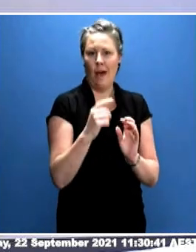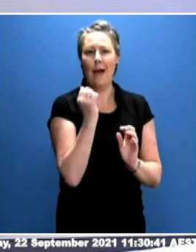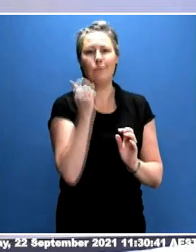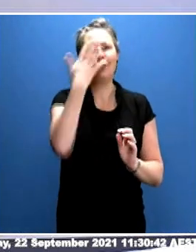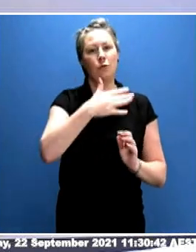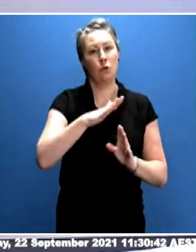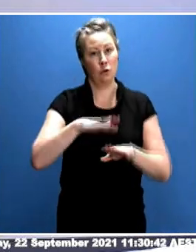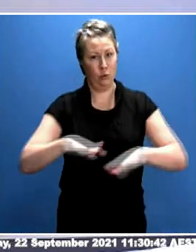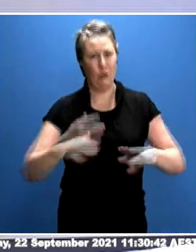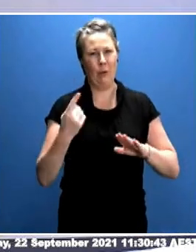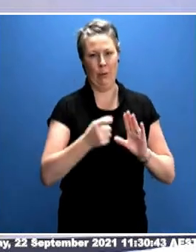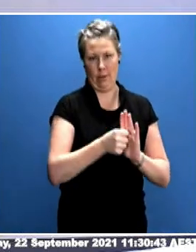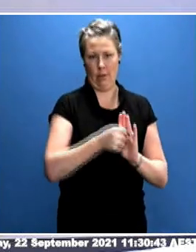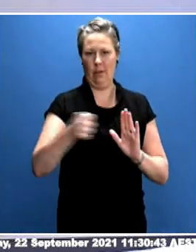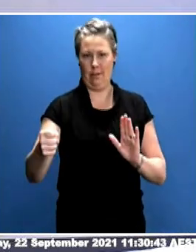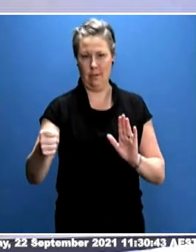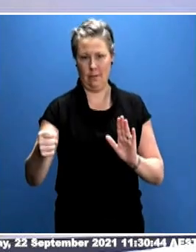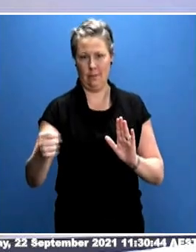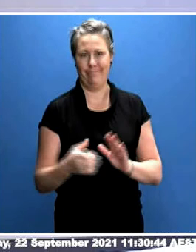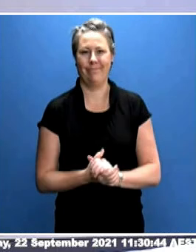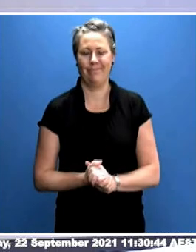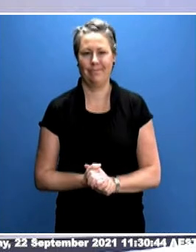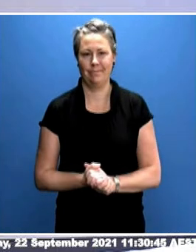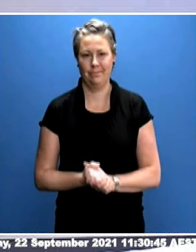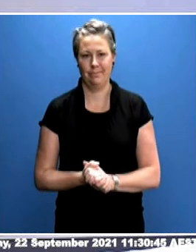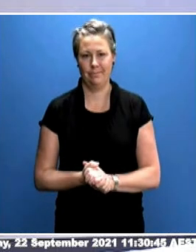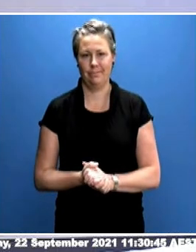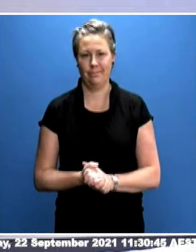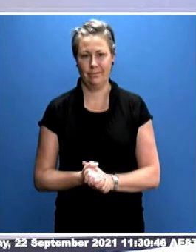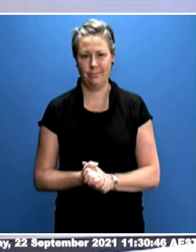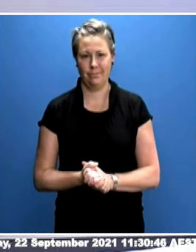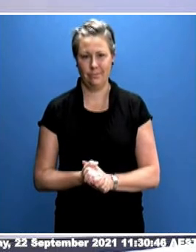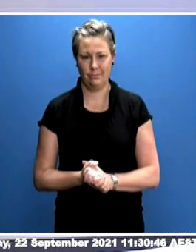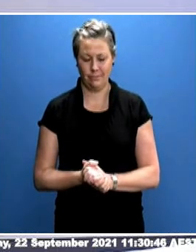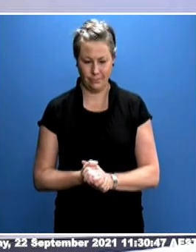I'm sure my colleagues would welcome it, as would I. Thank you, Mr Chair.